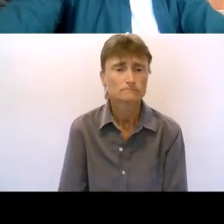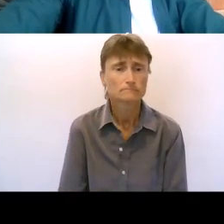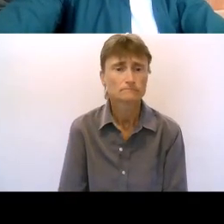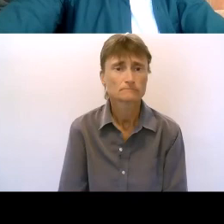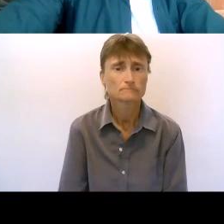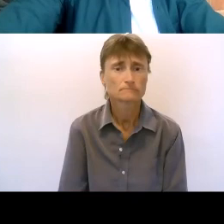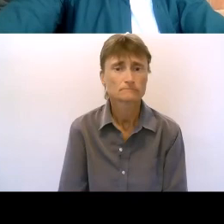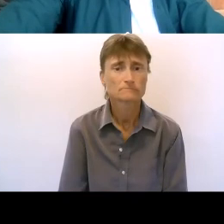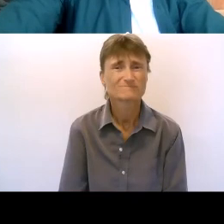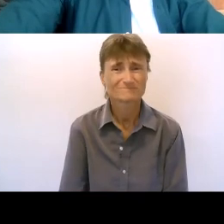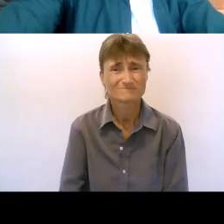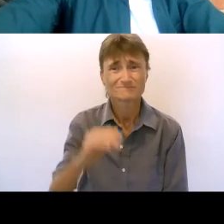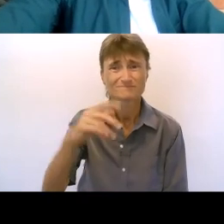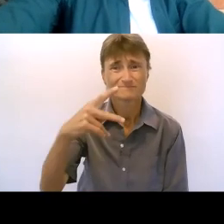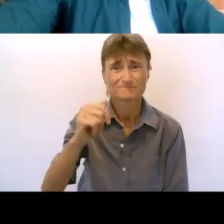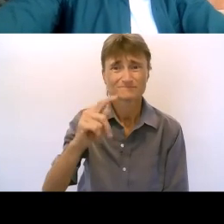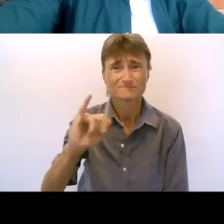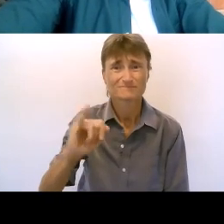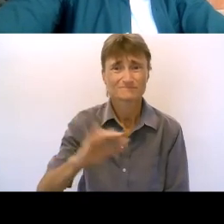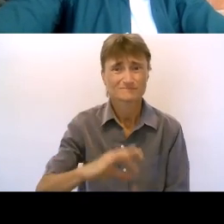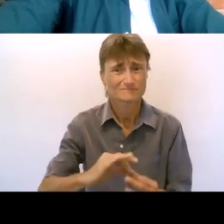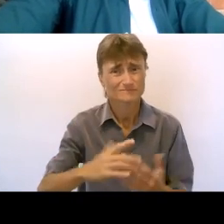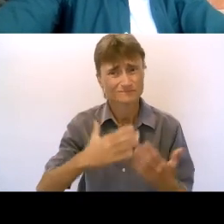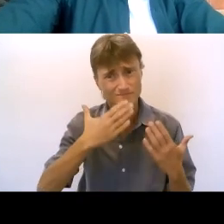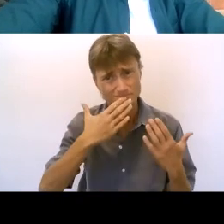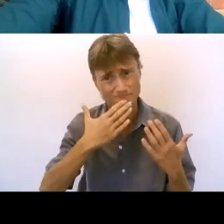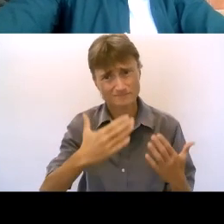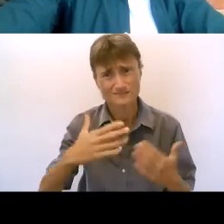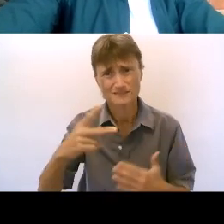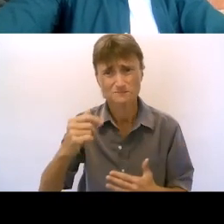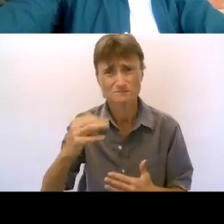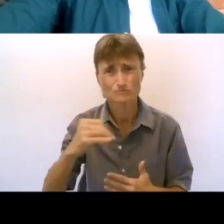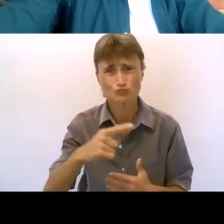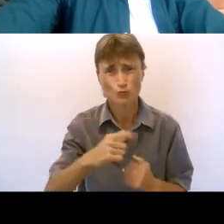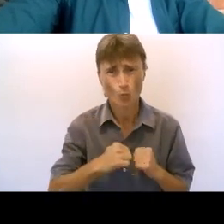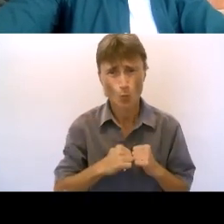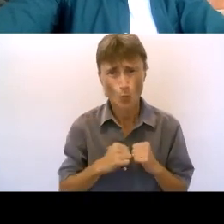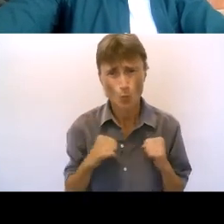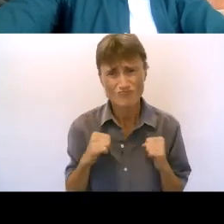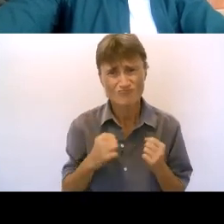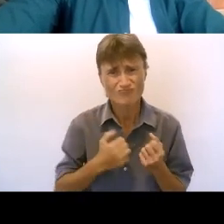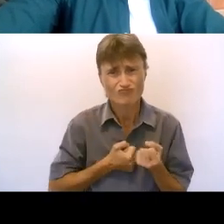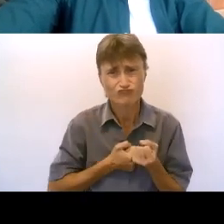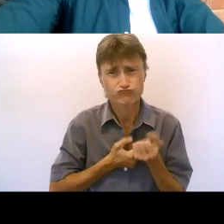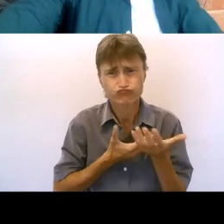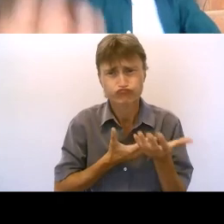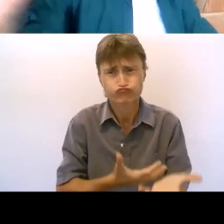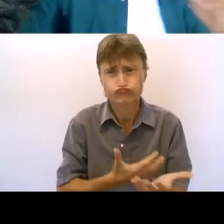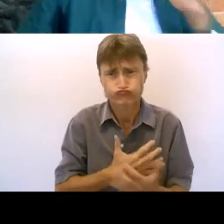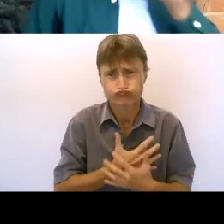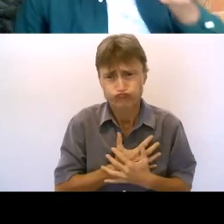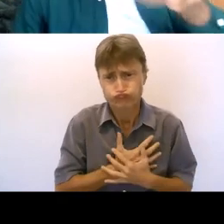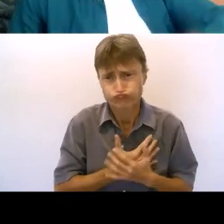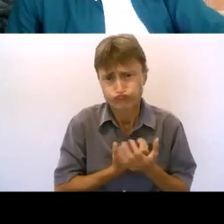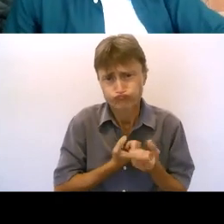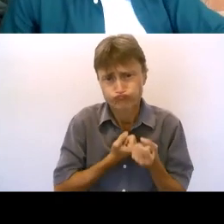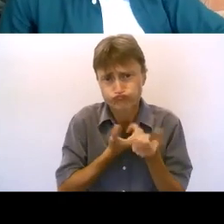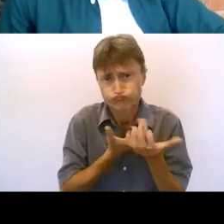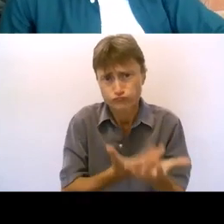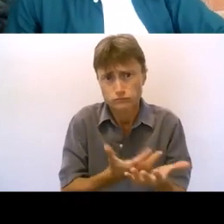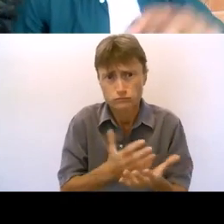Thank you very much, Pam. Thanks for sharing that. Pam as well. If I